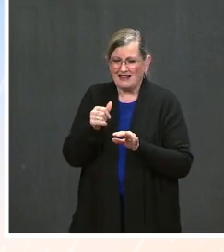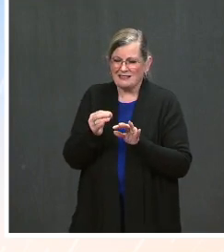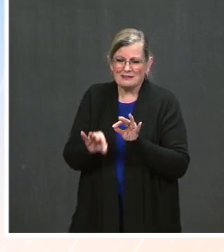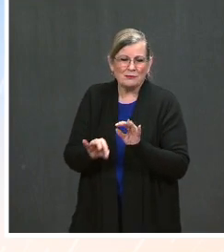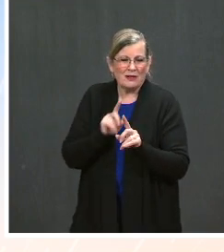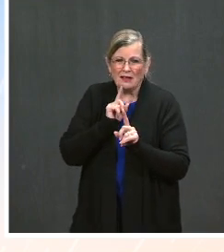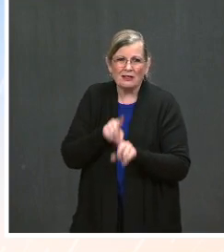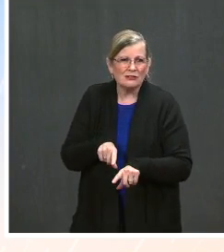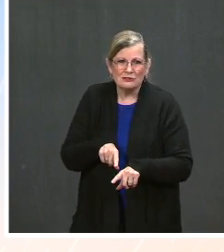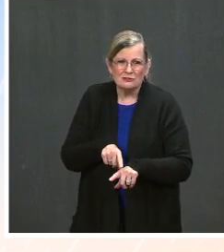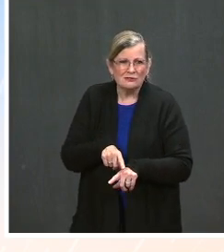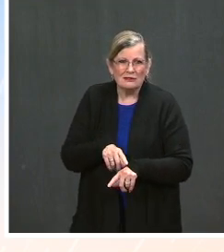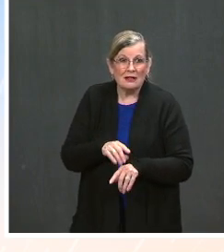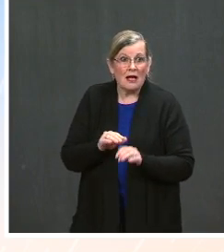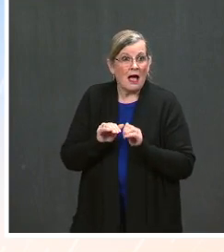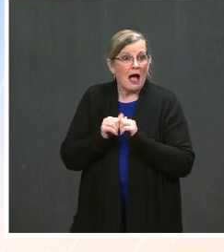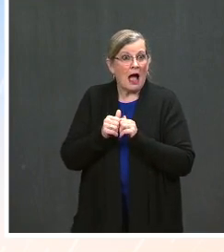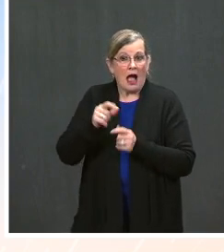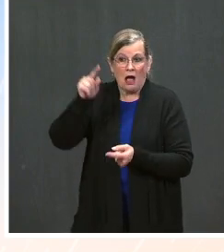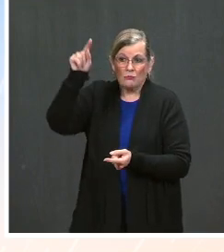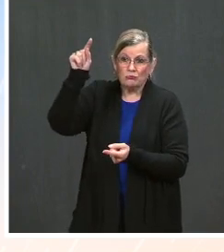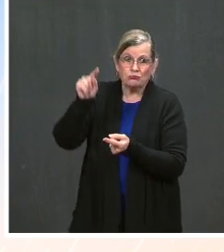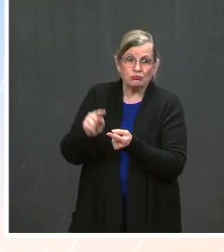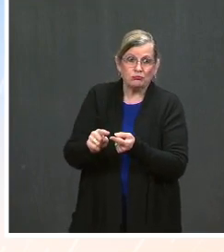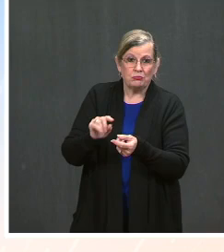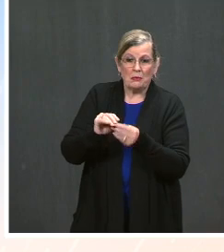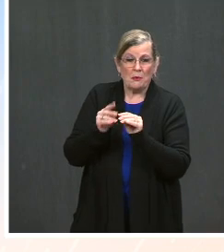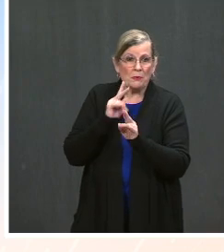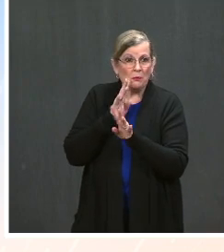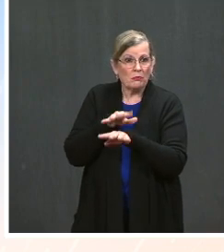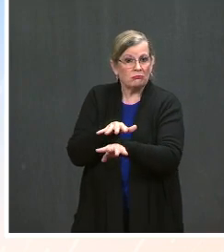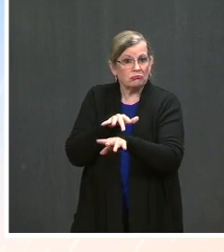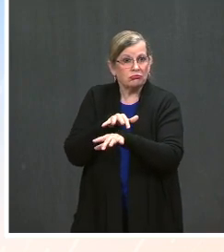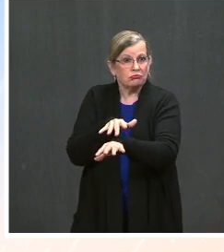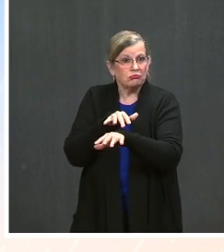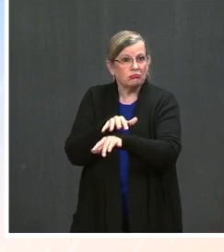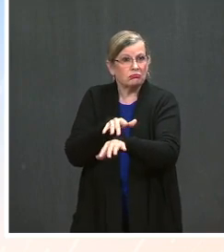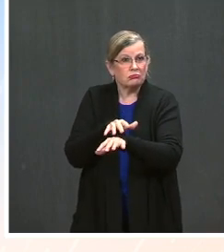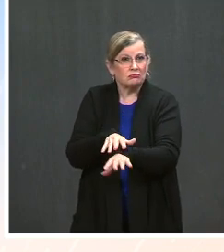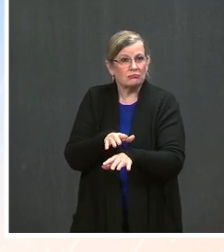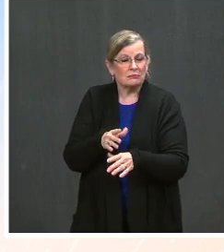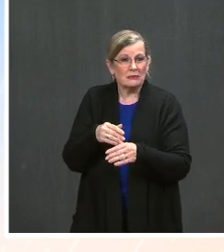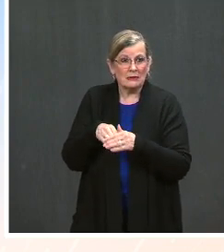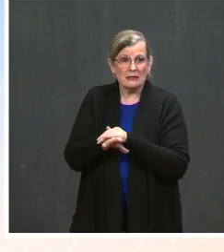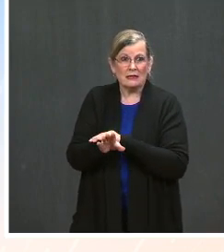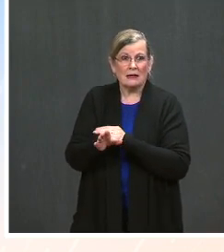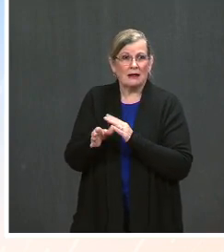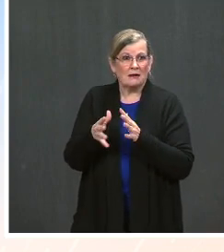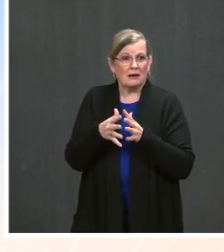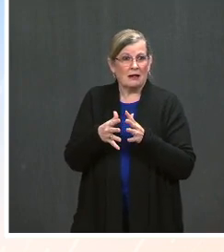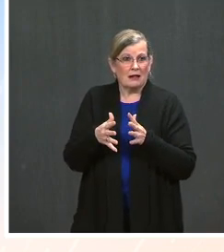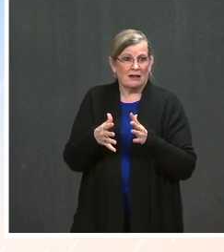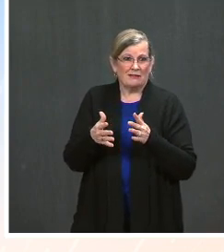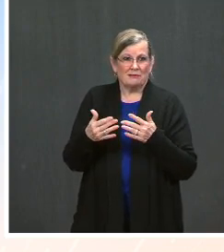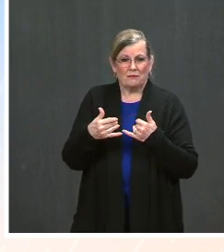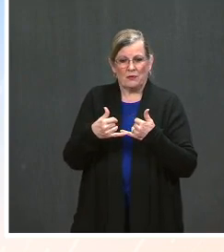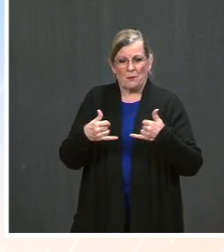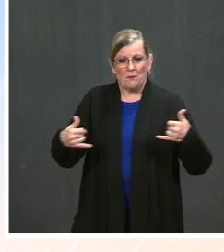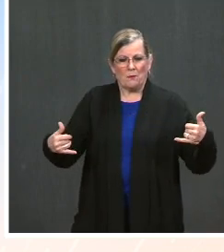the number of people who are taking the journey. So in addition to that, we, of course, have these conversations that started last week that are --